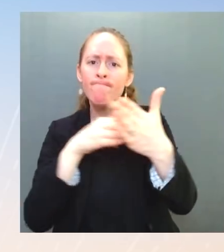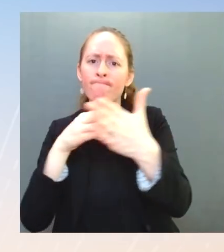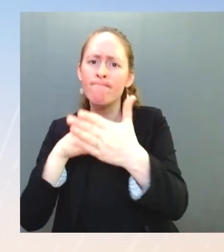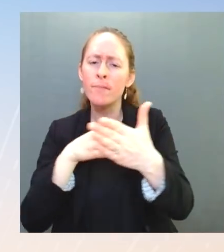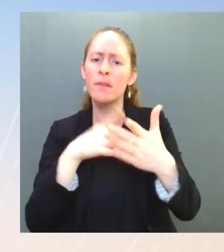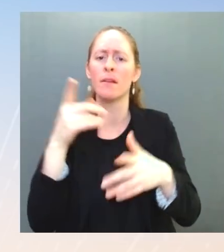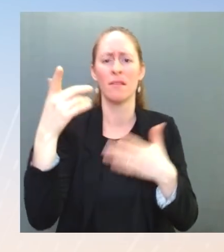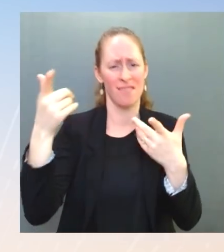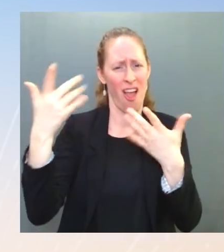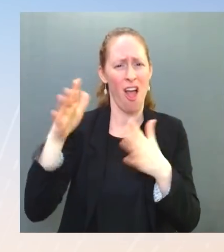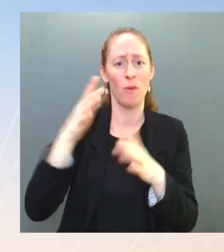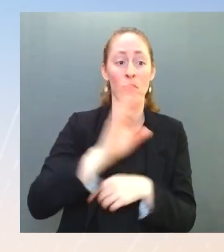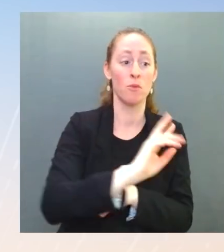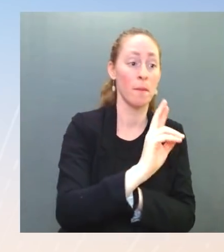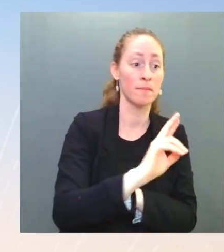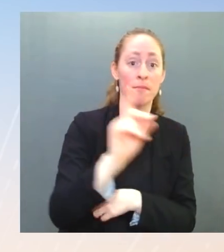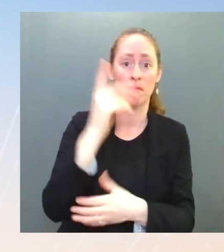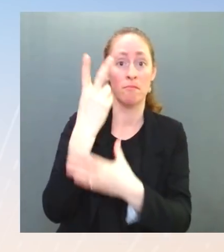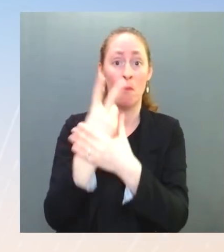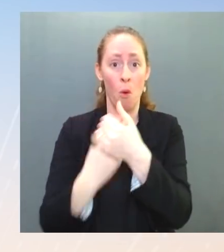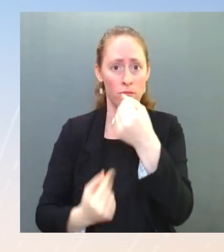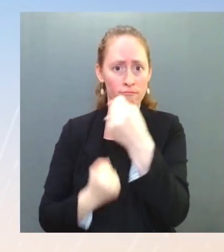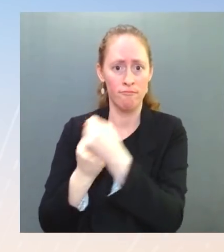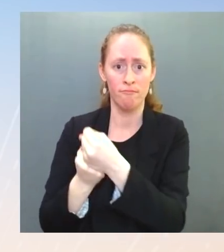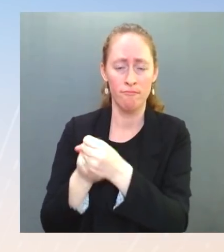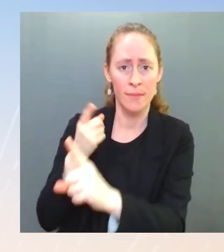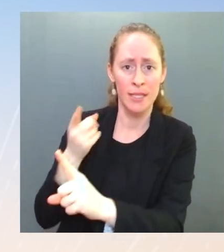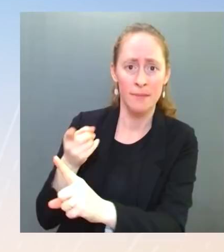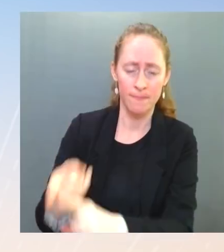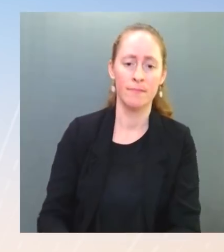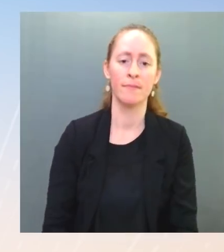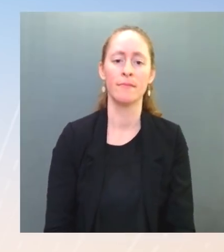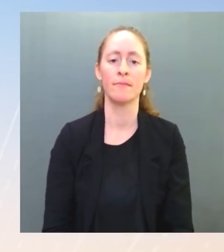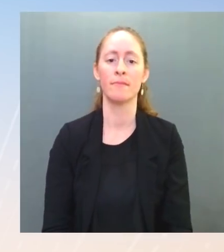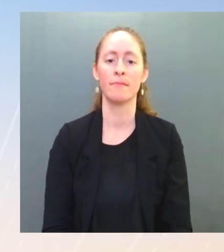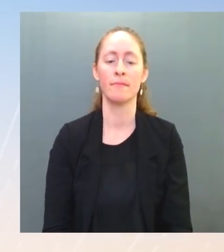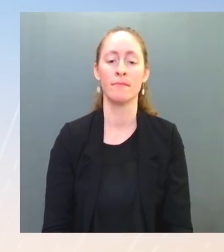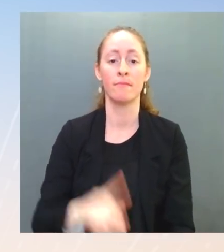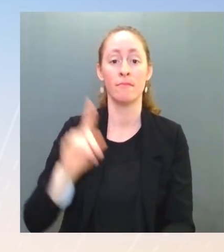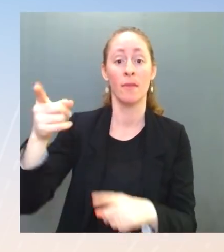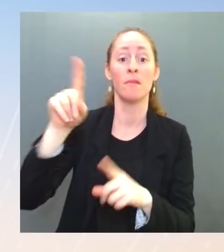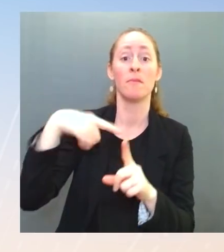when he was nominated to serve as a federal prosecutor. And our view is that if Republicans